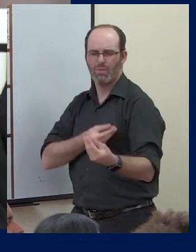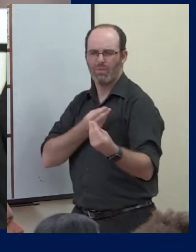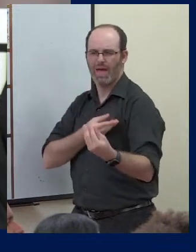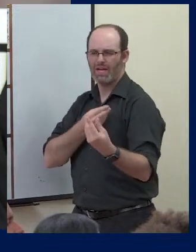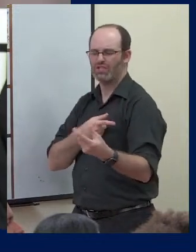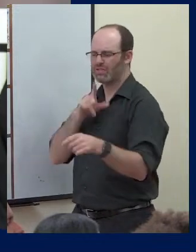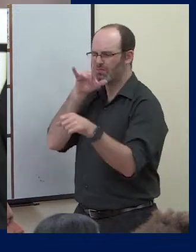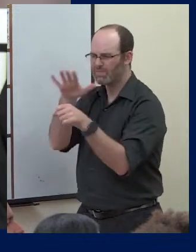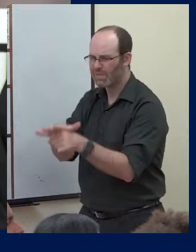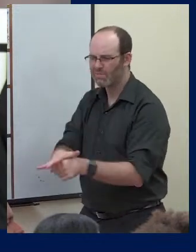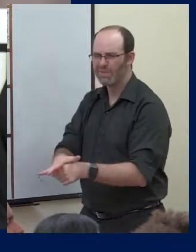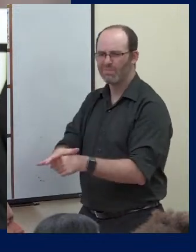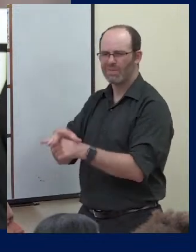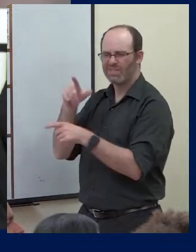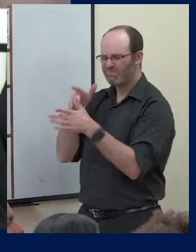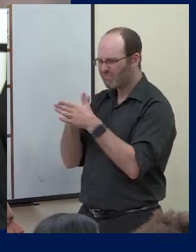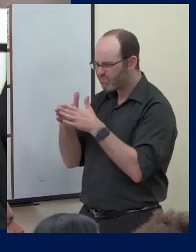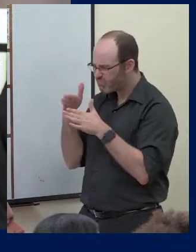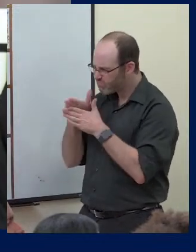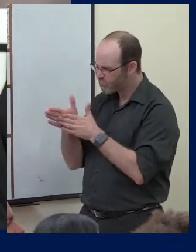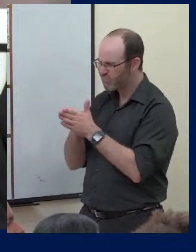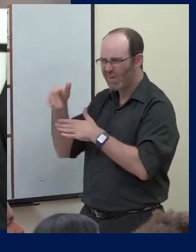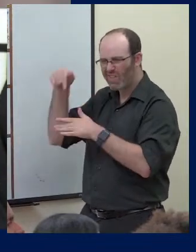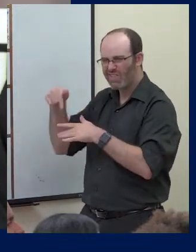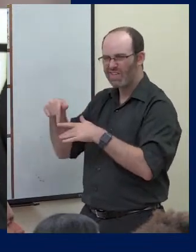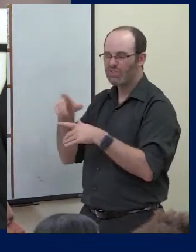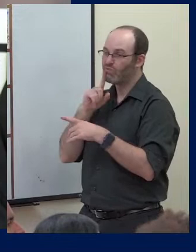to this lifesaving work.